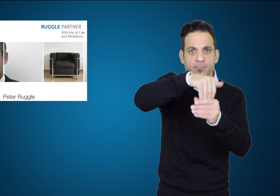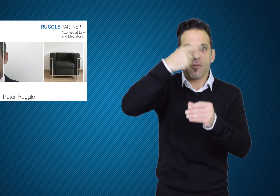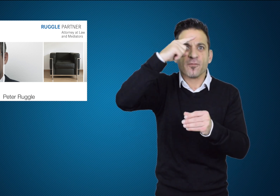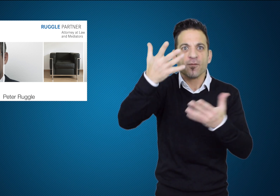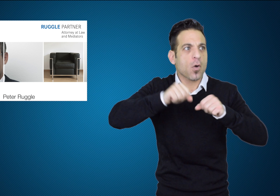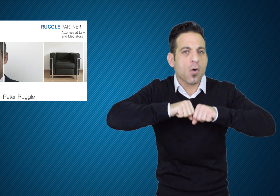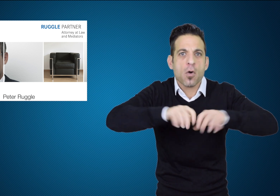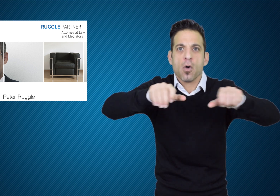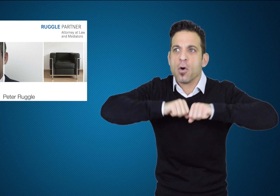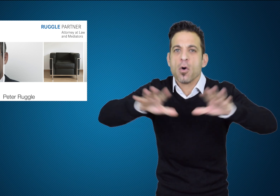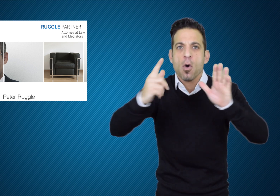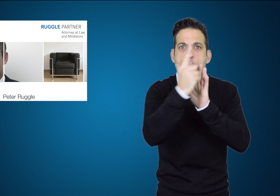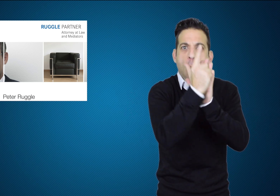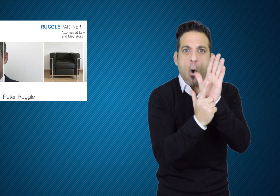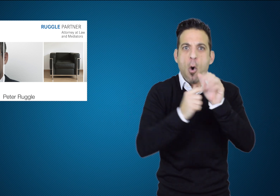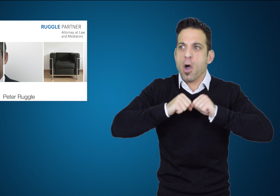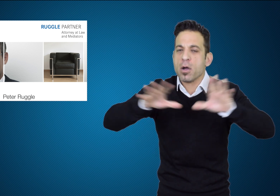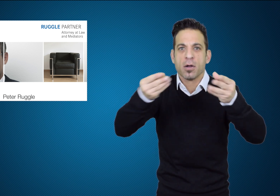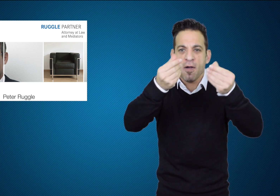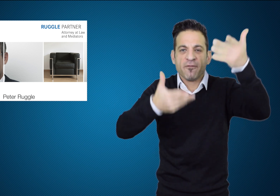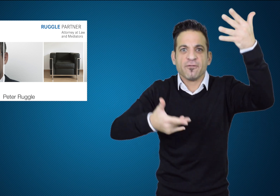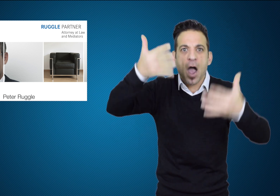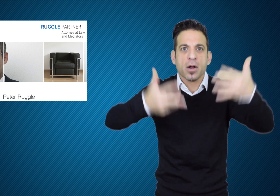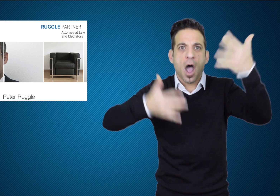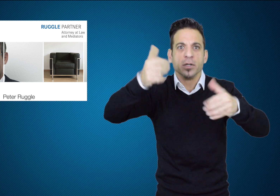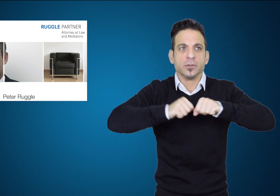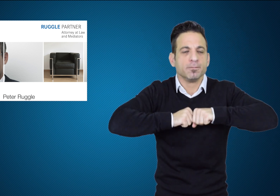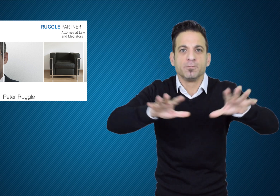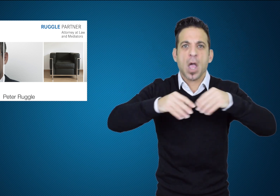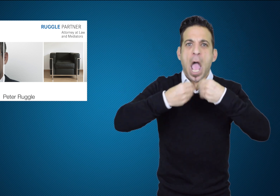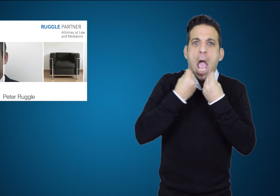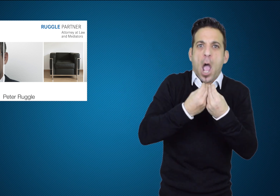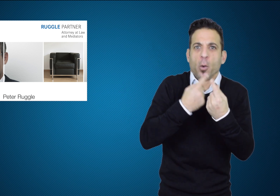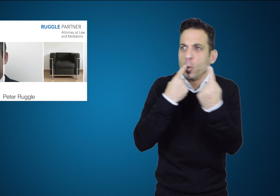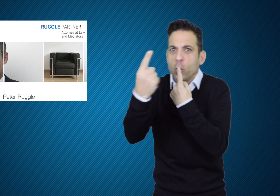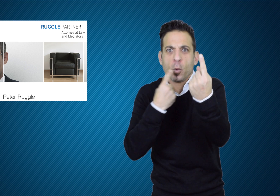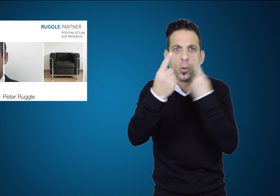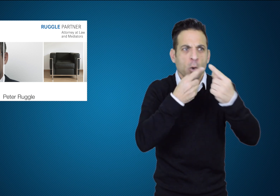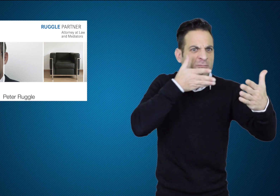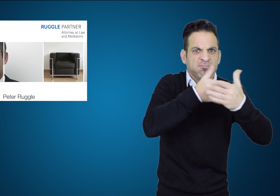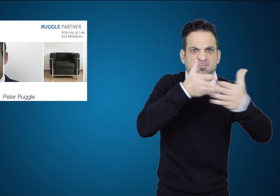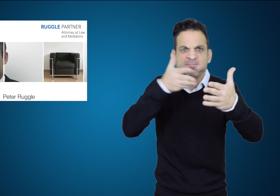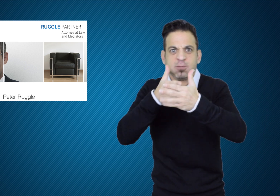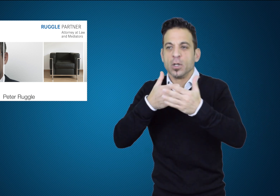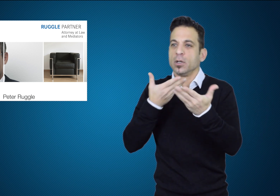which handles corporate and commercial law, corporate finance, banking and financial market law, mergers and acquisitions,